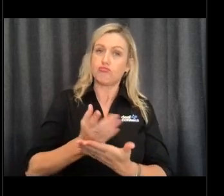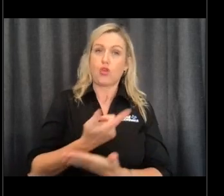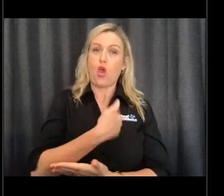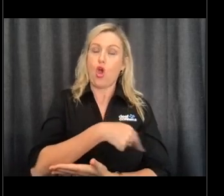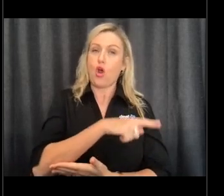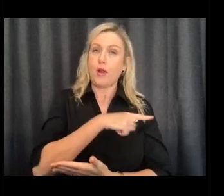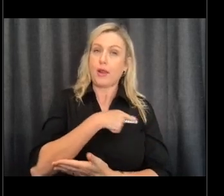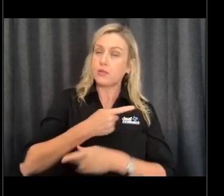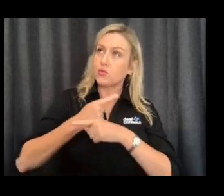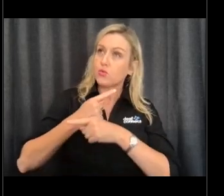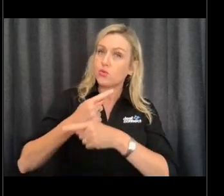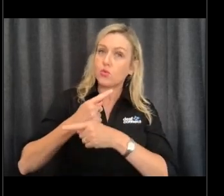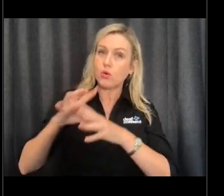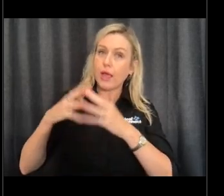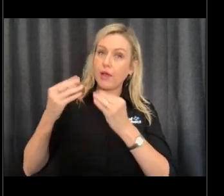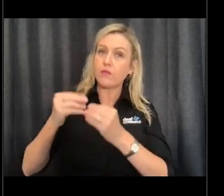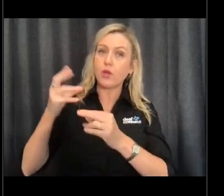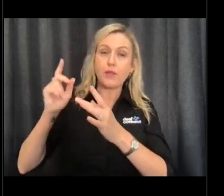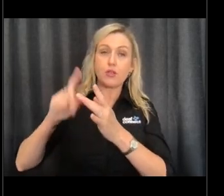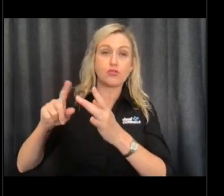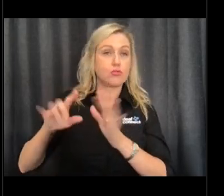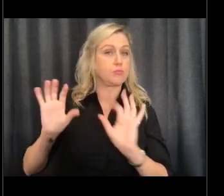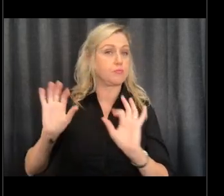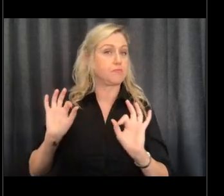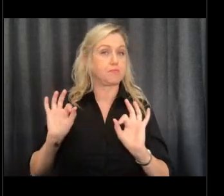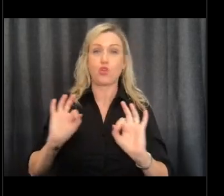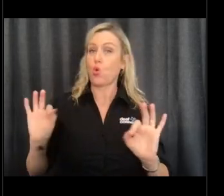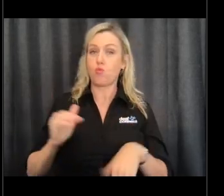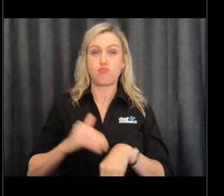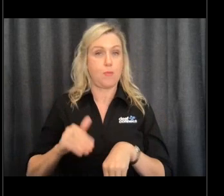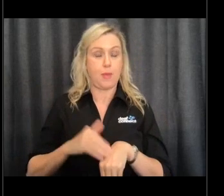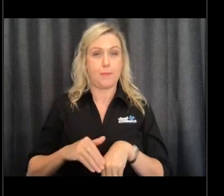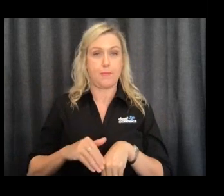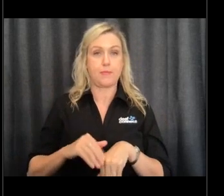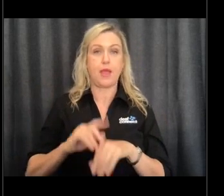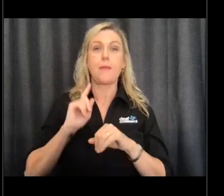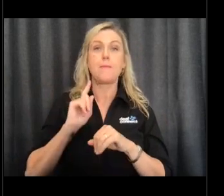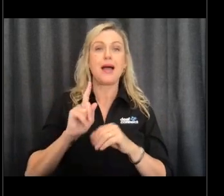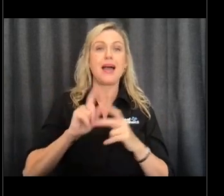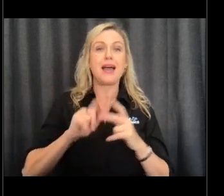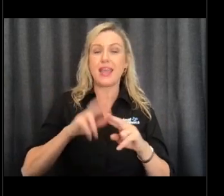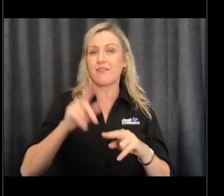don't have a problem. My experience is between people who are dishonest.